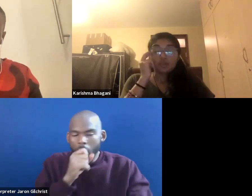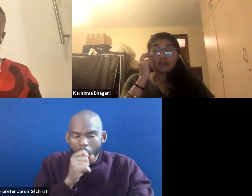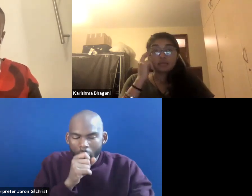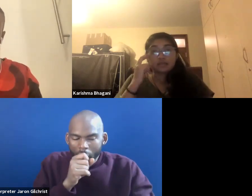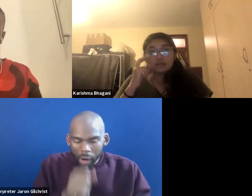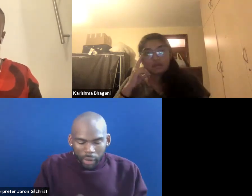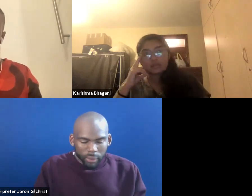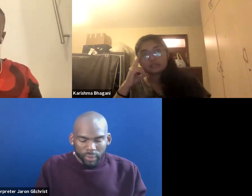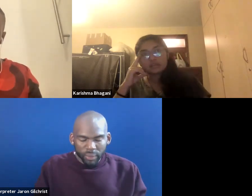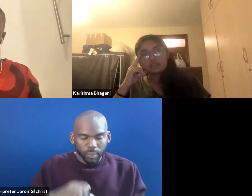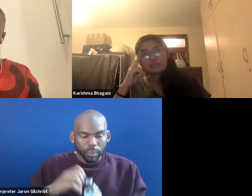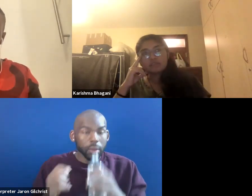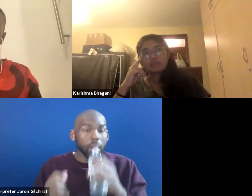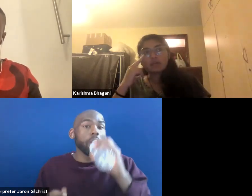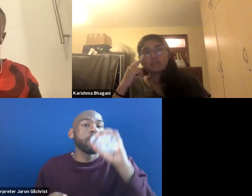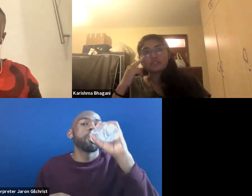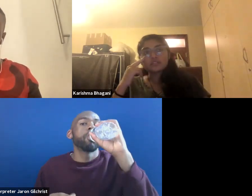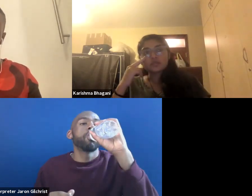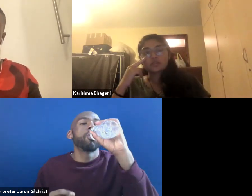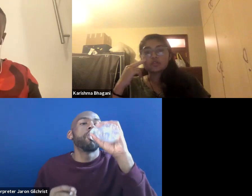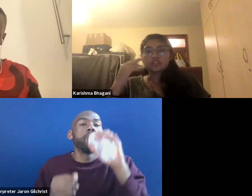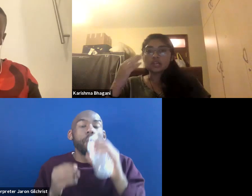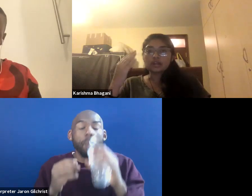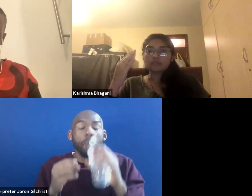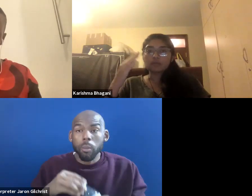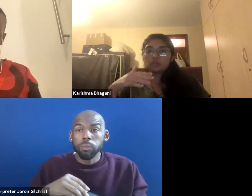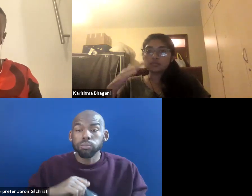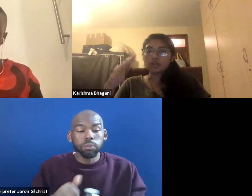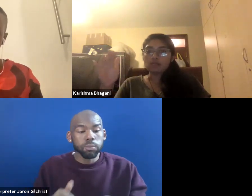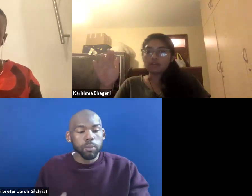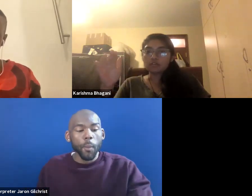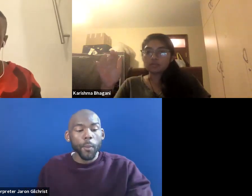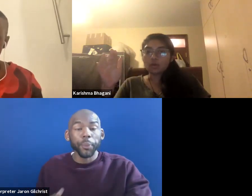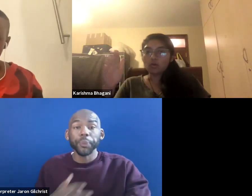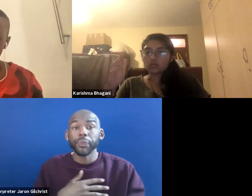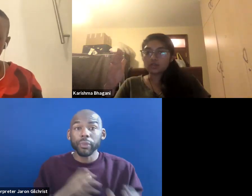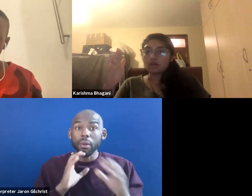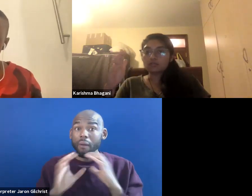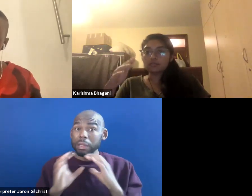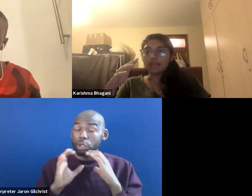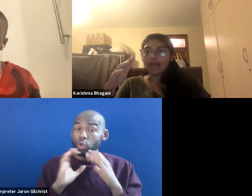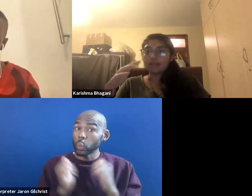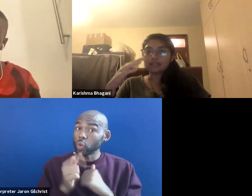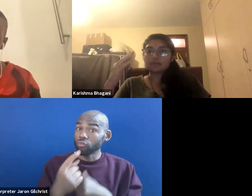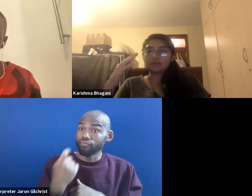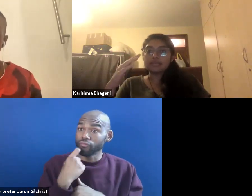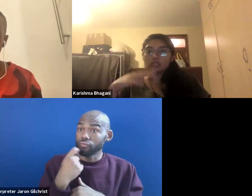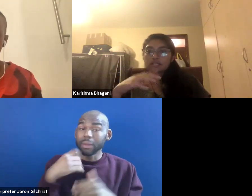Yeah, I mean, even in my conversations with you or just learning from you during our fellowship calls through the lab and it's been really interesting